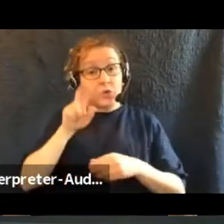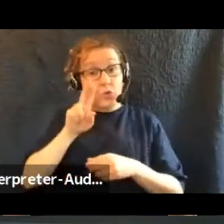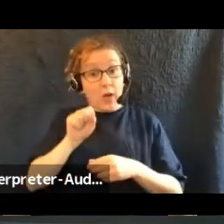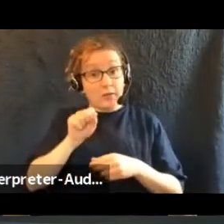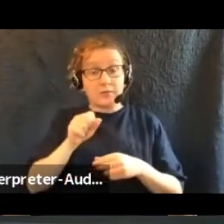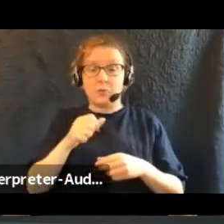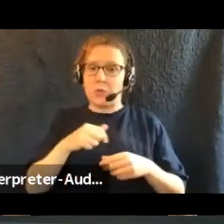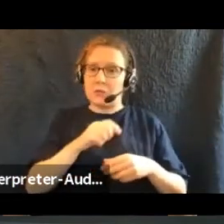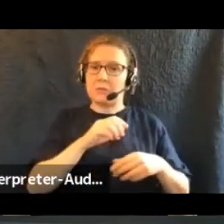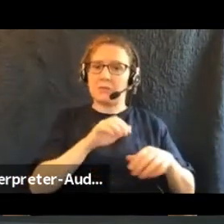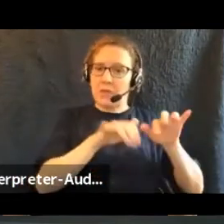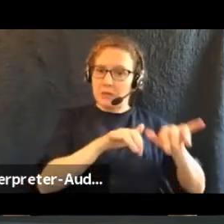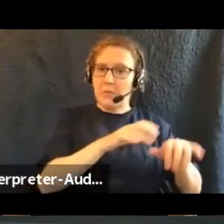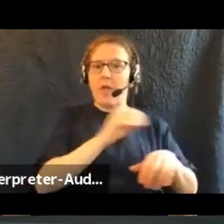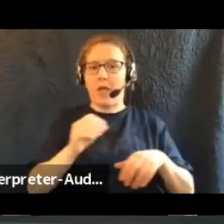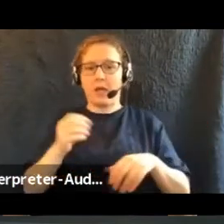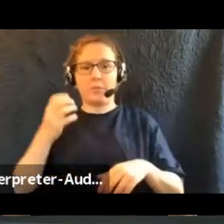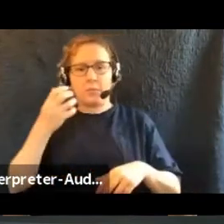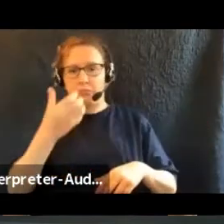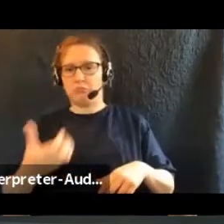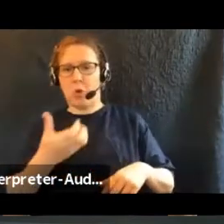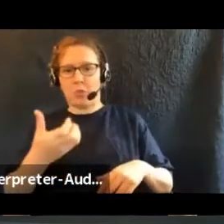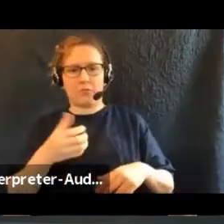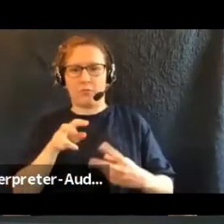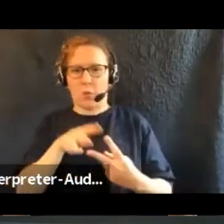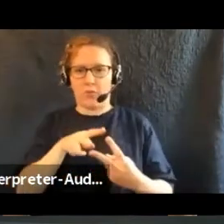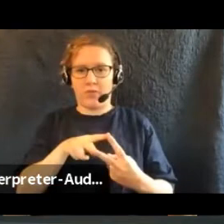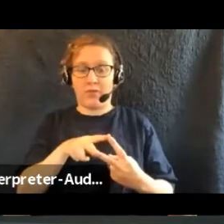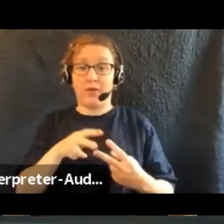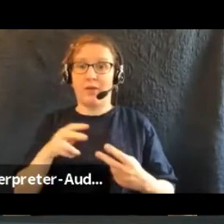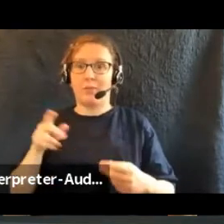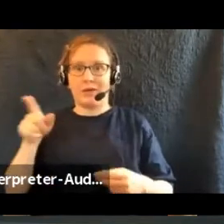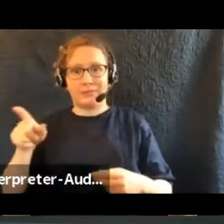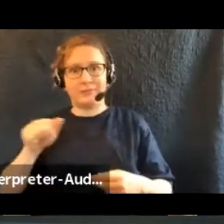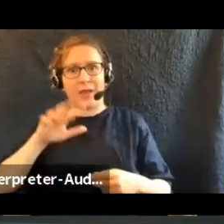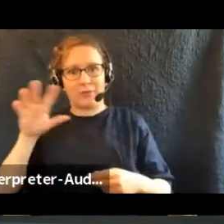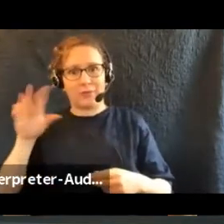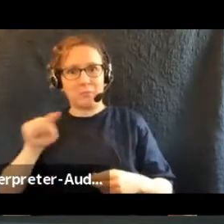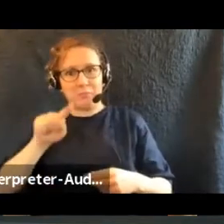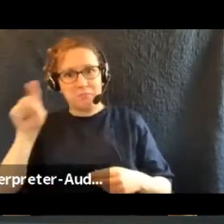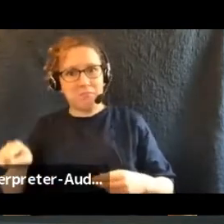a lot of our users are really just accessing things from their smartphones so we are working